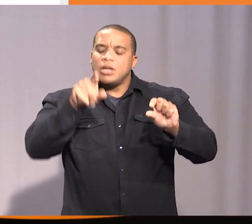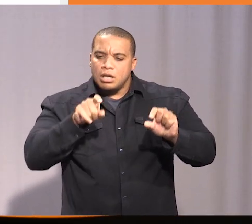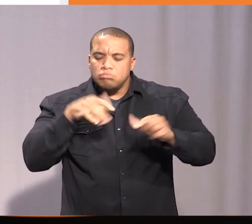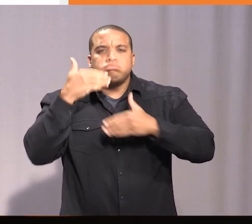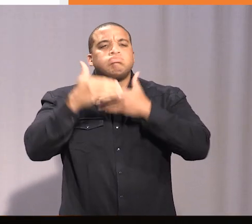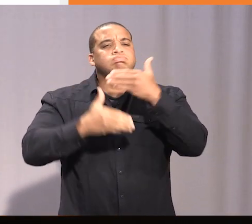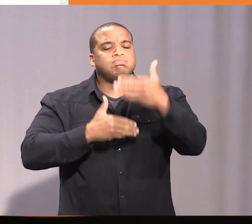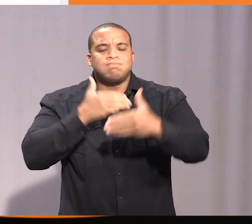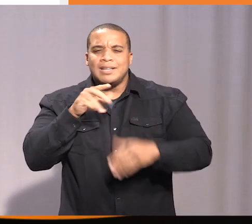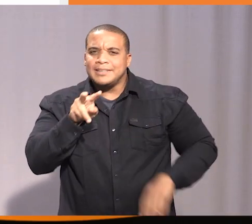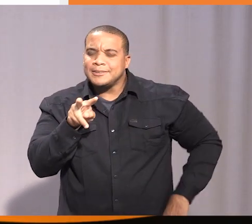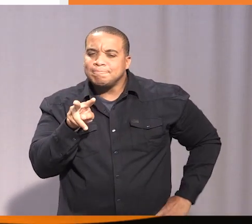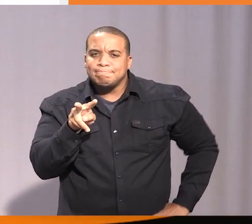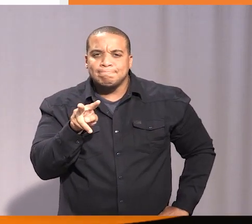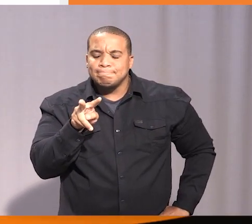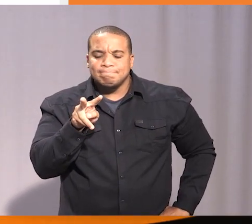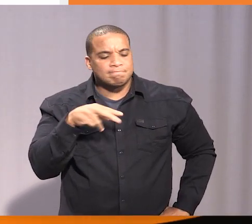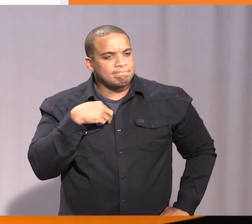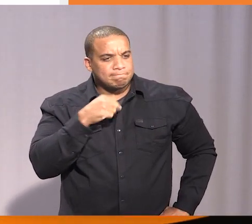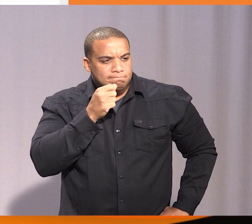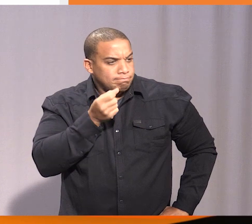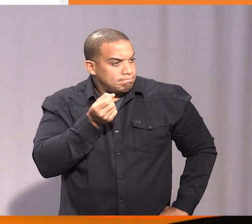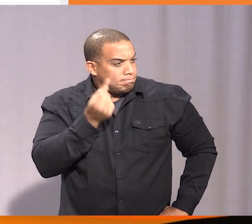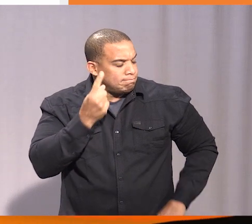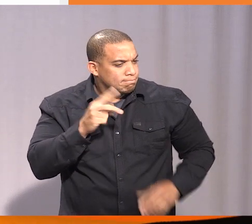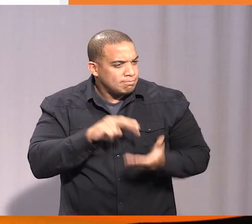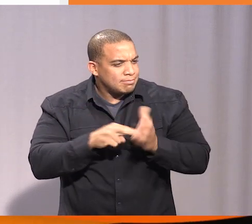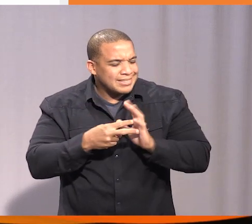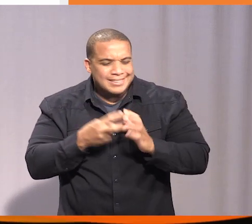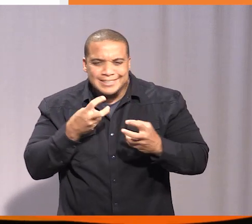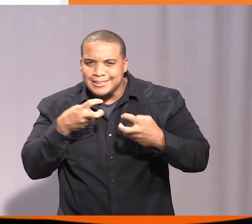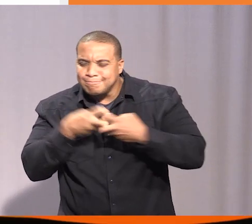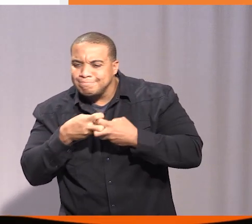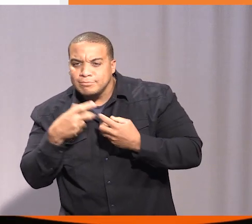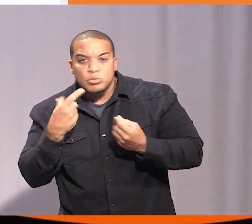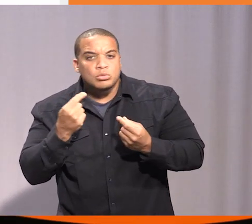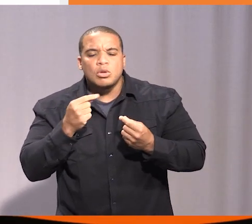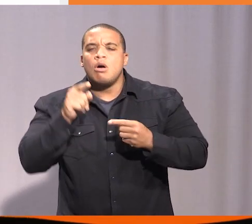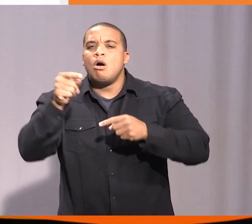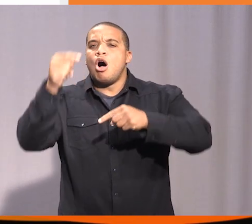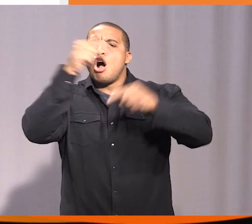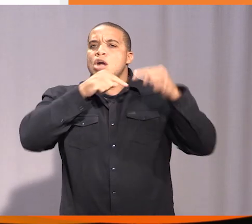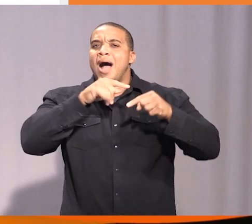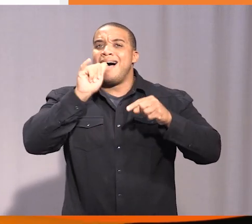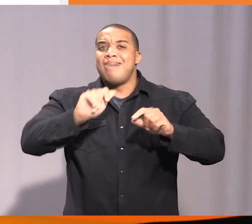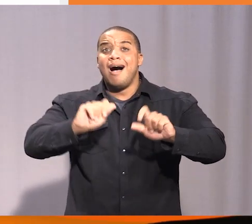and you still aren't sure what a specific accommodation is, please come back to this part of the website